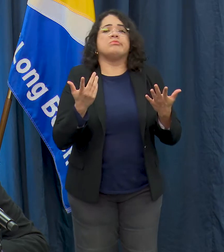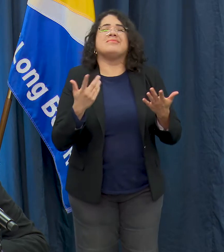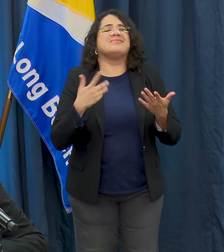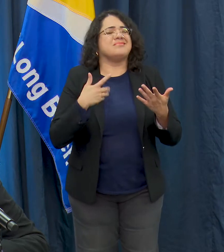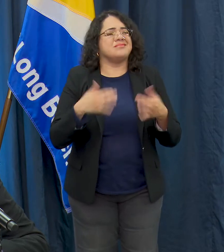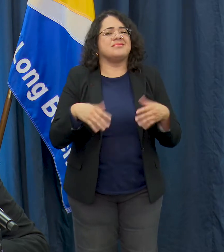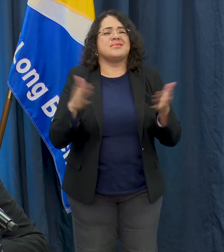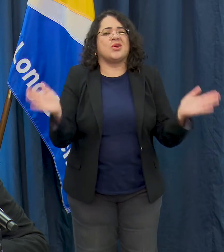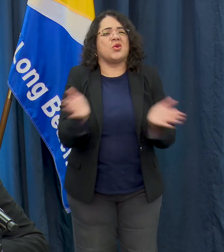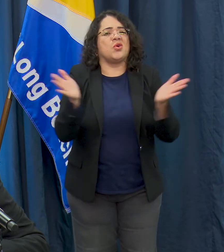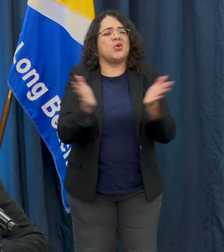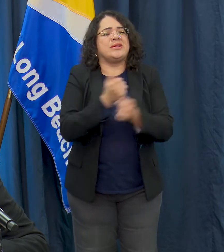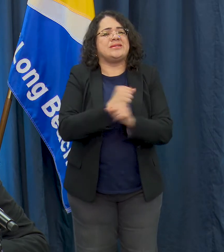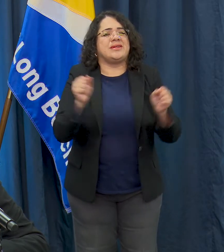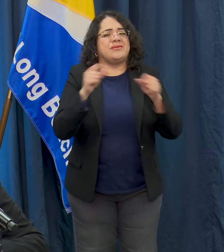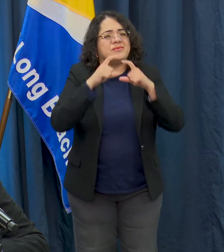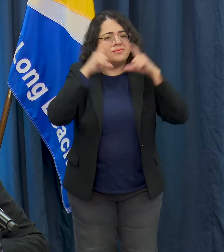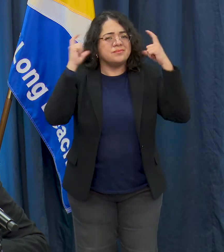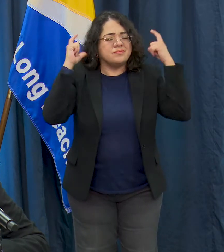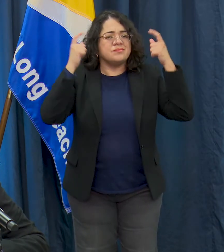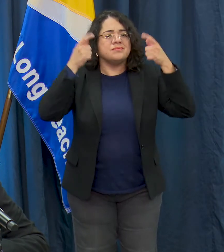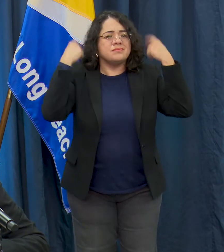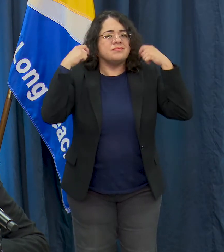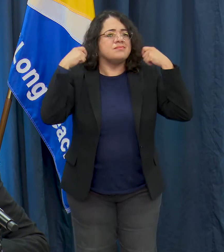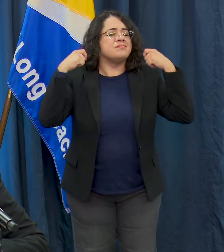encourage that and certainly for going into a location if you're around others